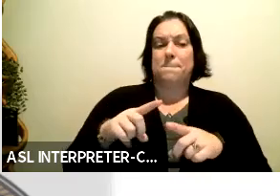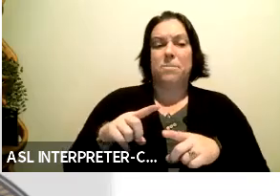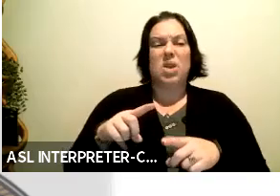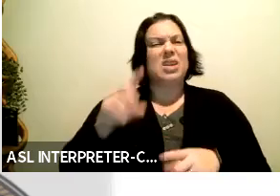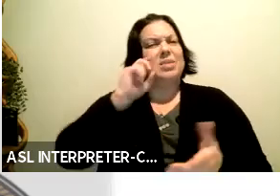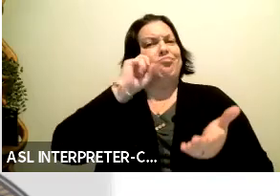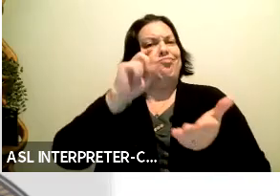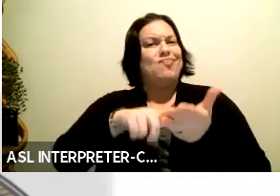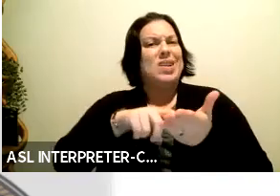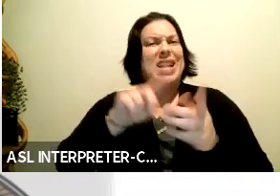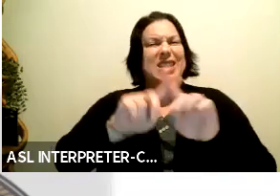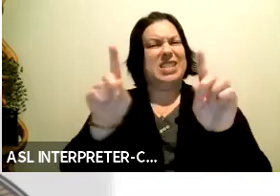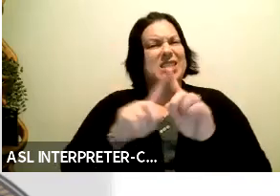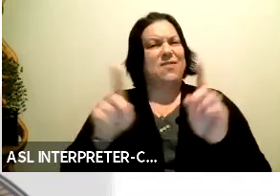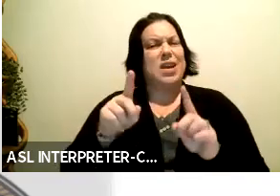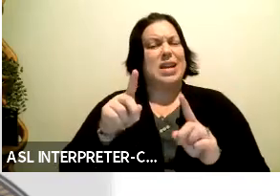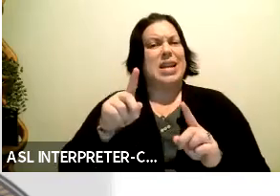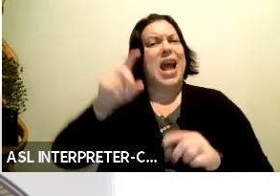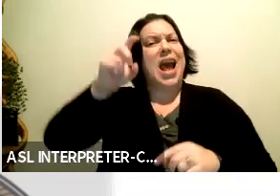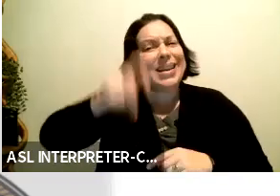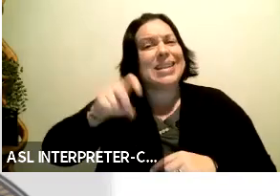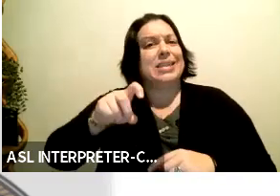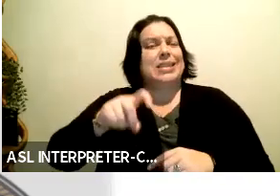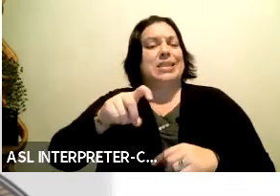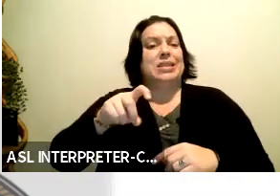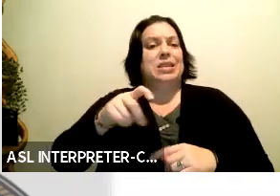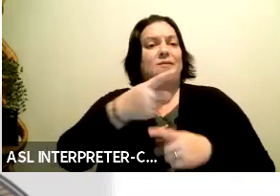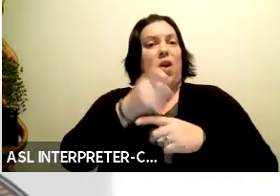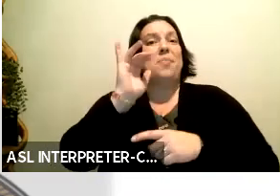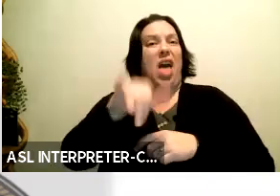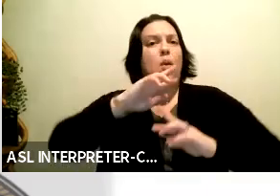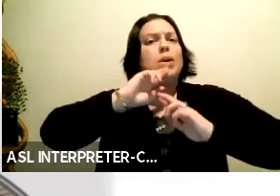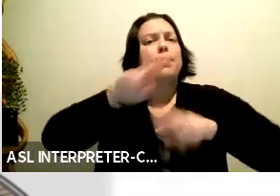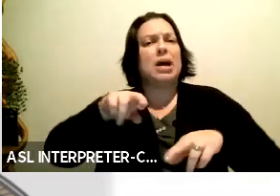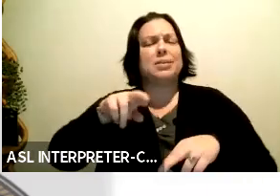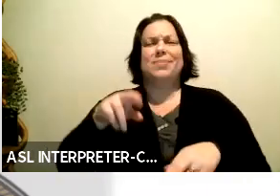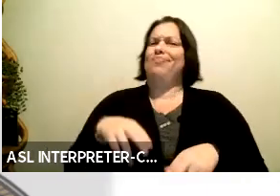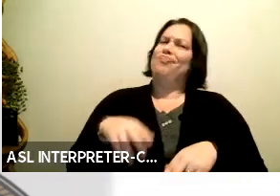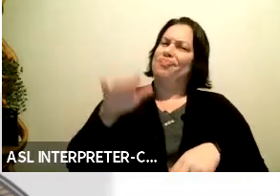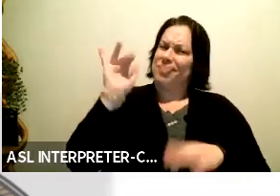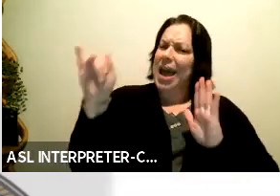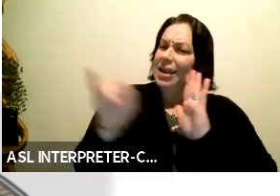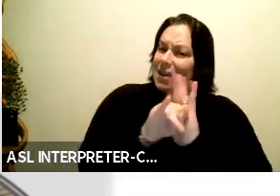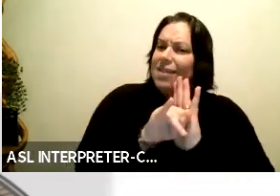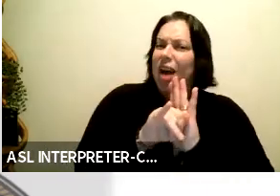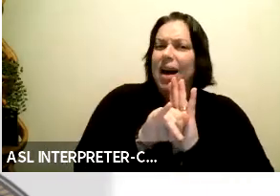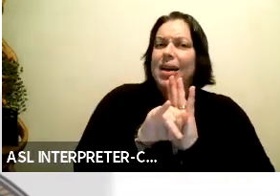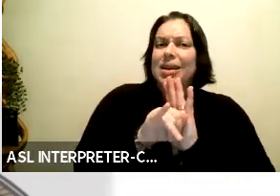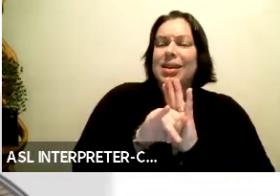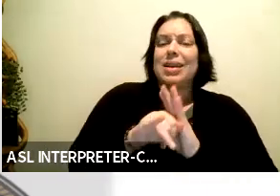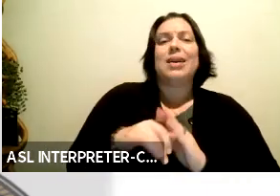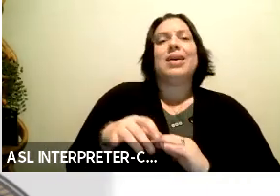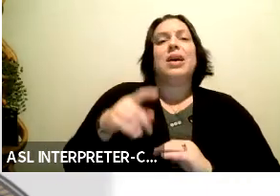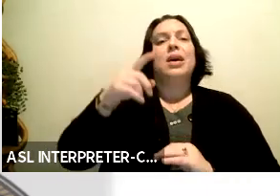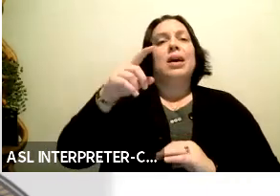were coming out of that response. They identified that there was needs for transportation,